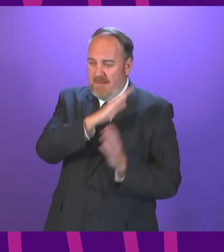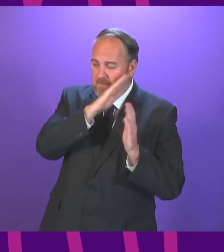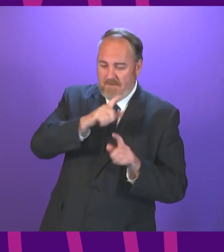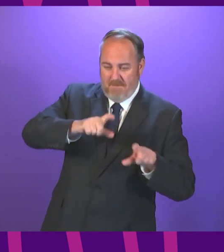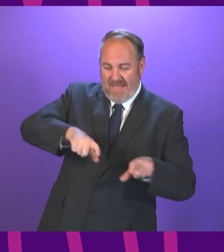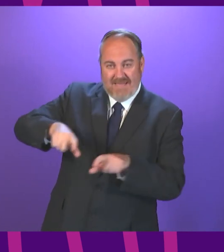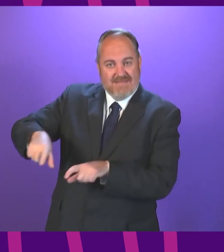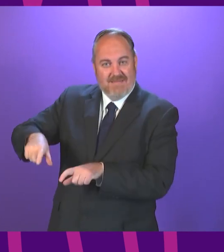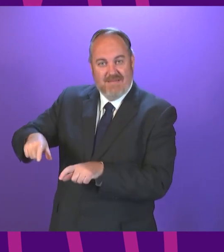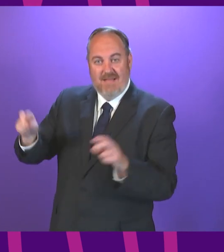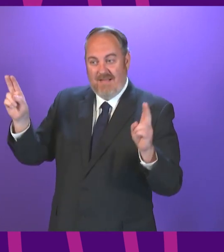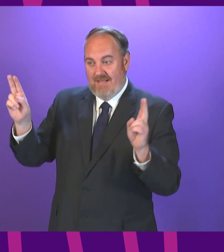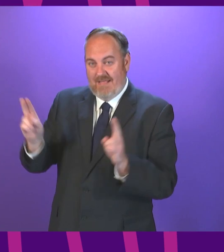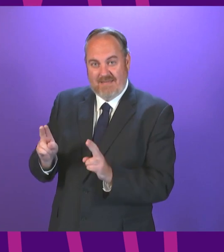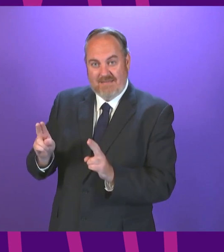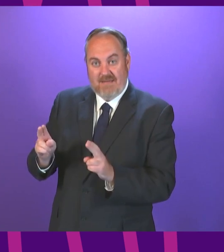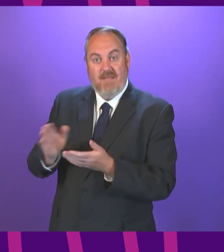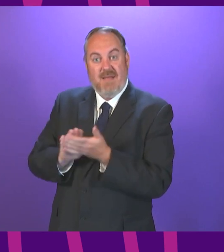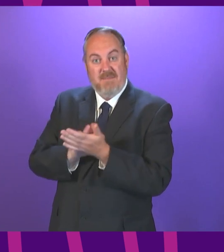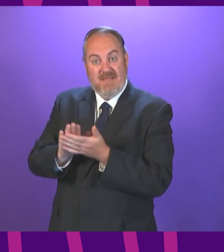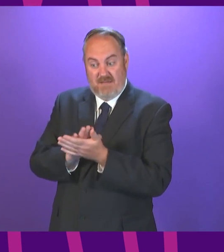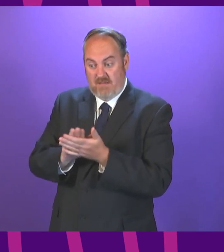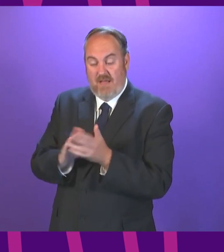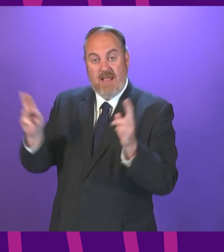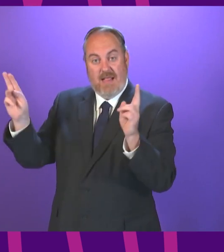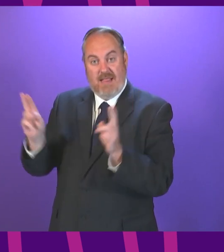is one bed fewer to tackle the backlog of non-Covid care.